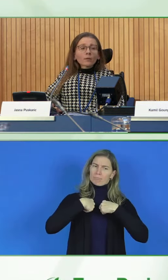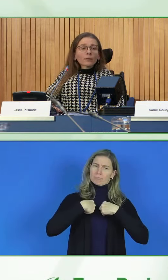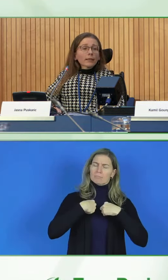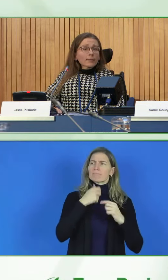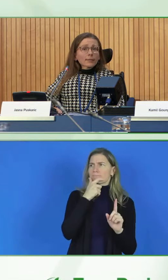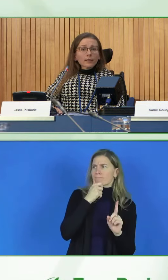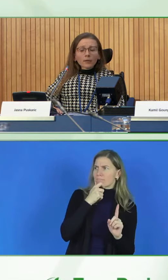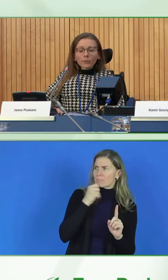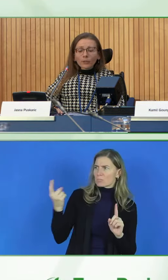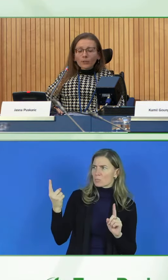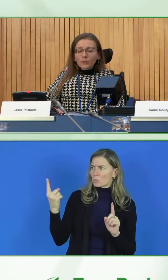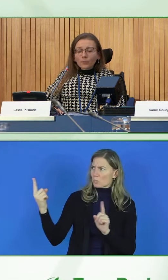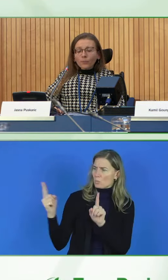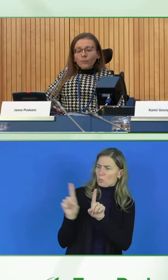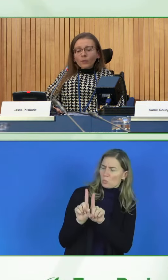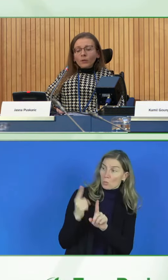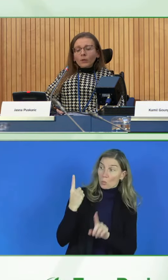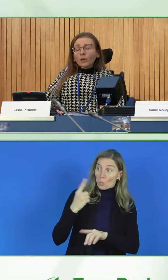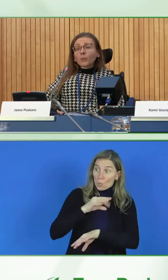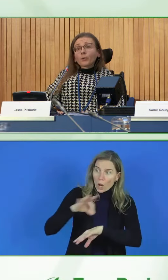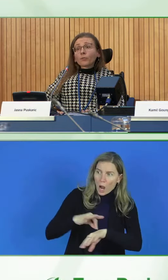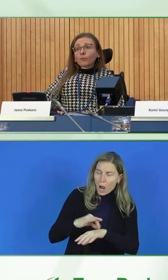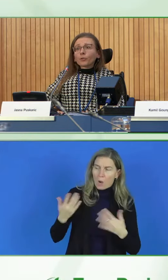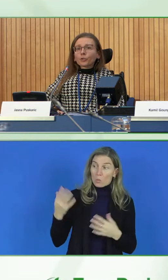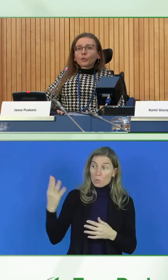The last slide, please. About the future.